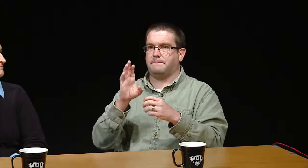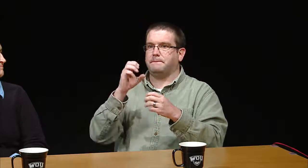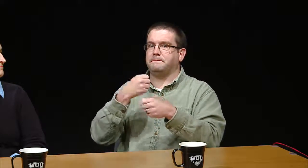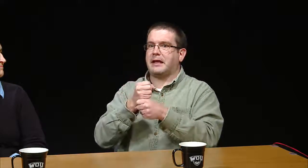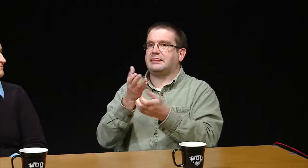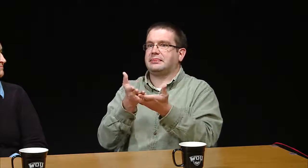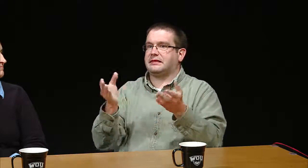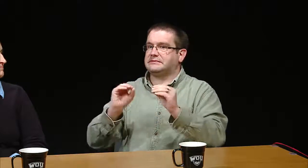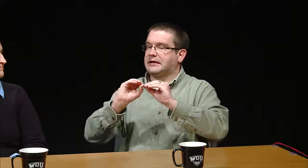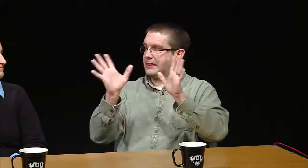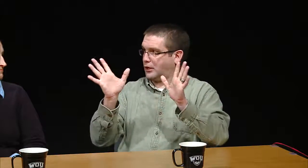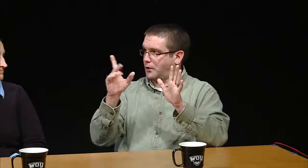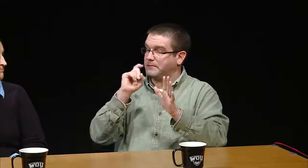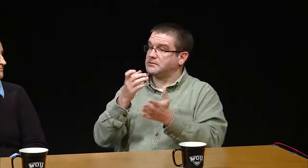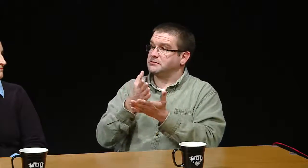to access and enjoy something.